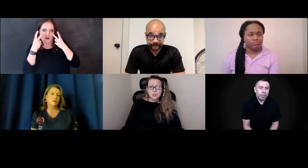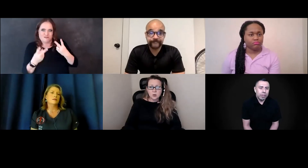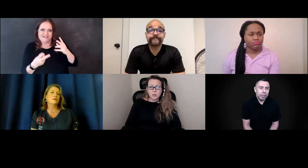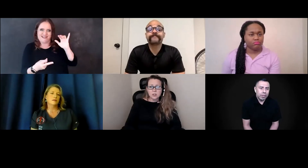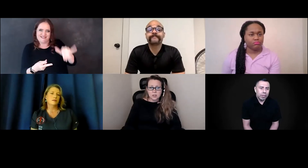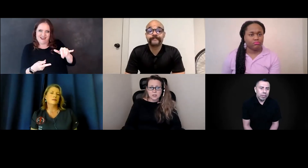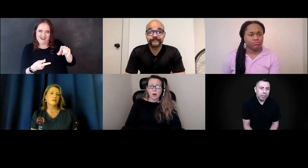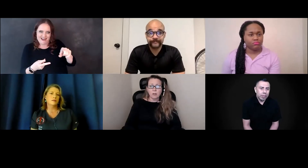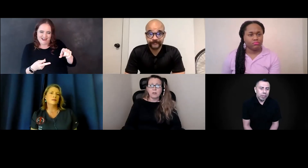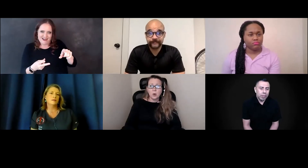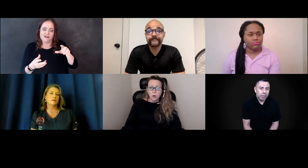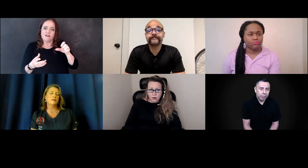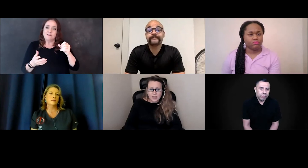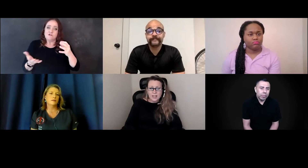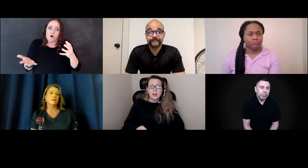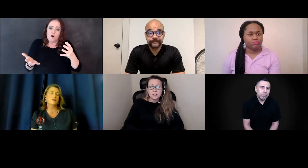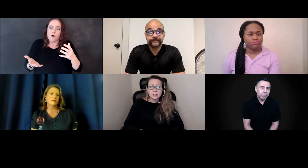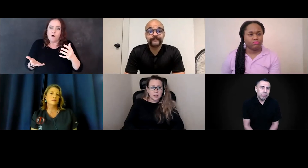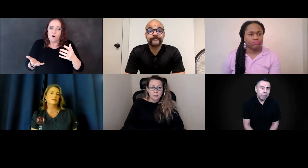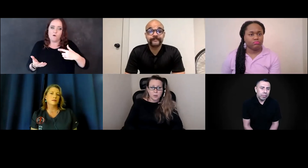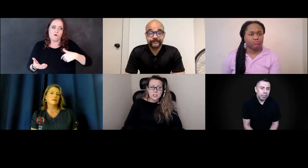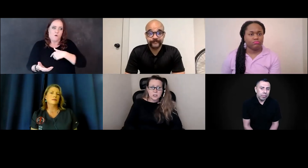Colleges and universities are floored. They love to see that information.